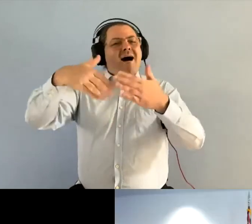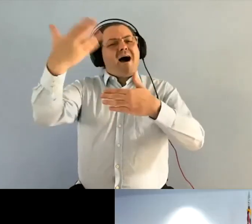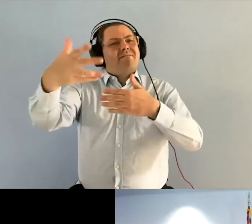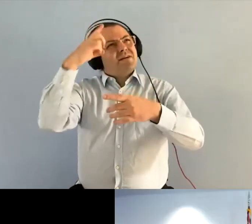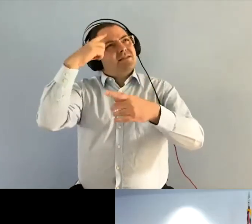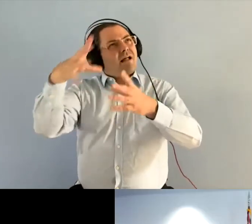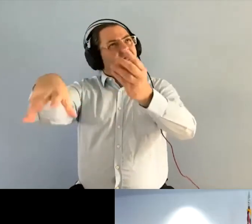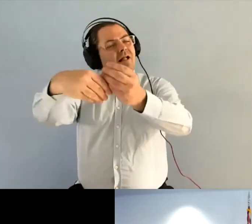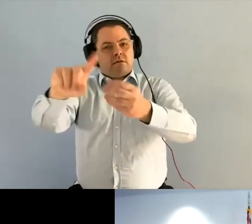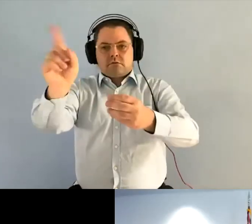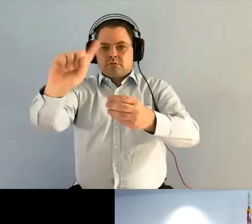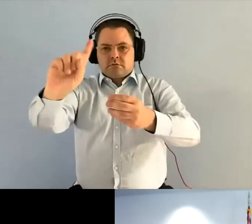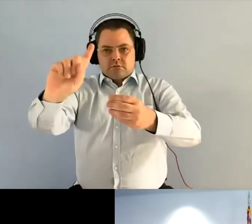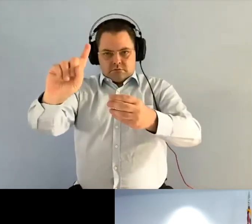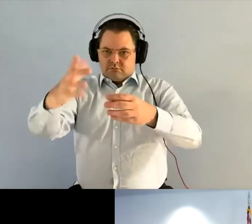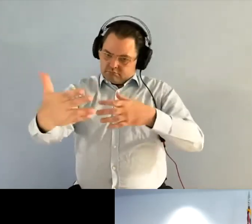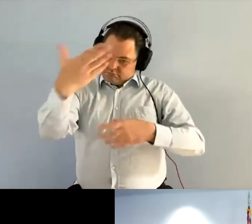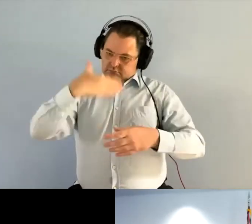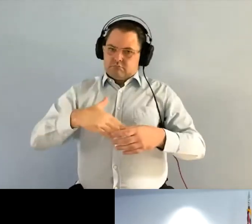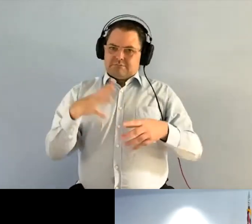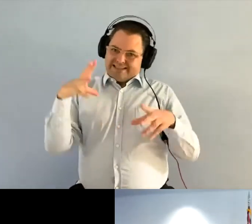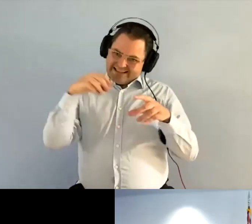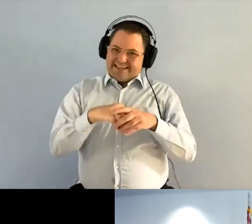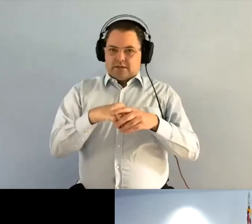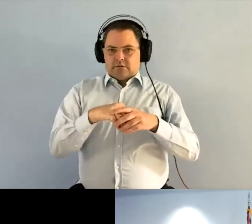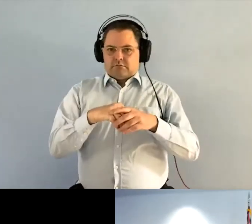to make clear that disability inclusion is not an add 'N